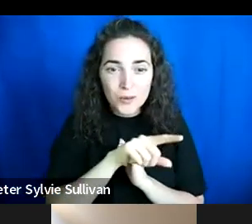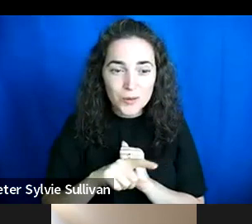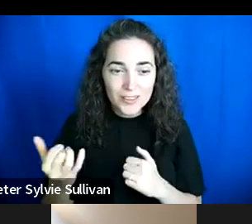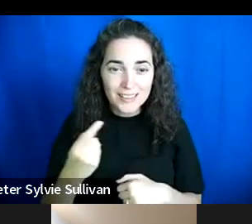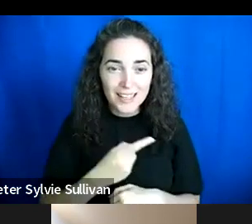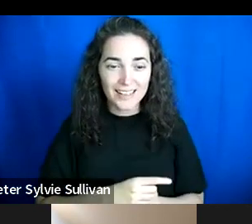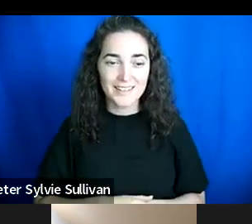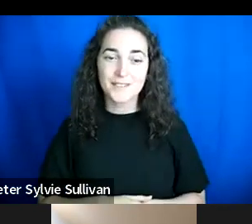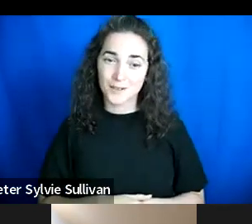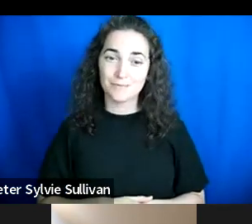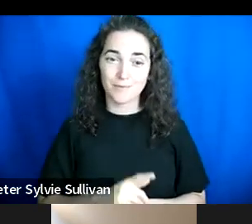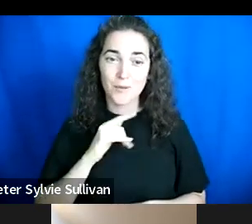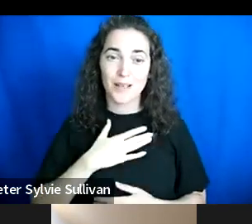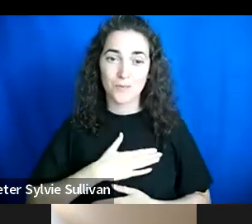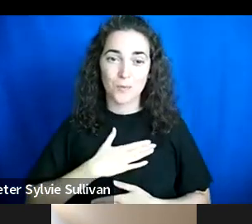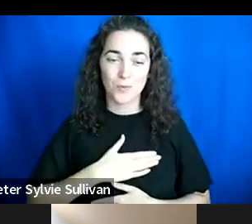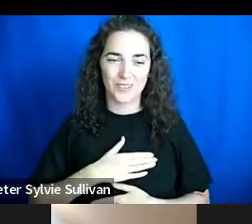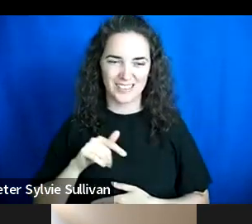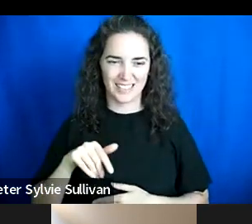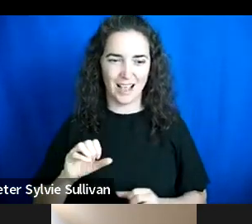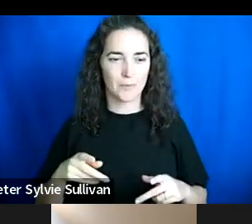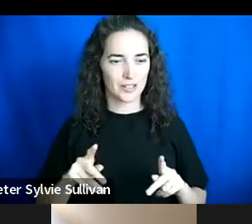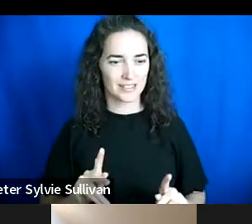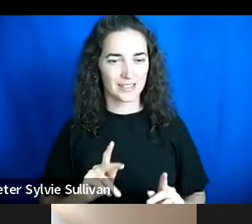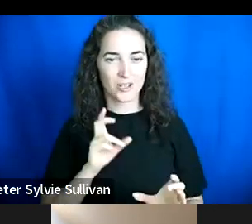So I really appreciate the opportunity to to be on this panel.